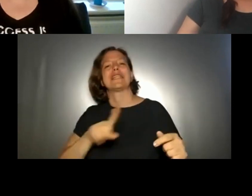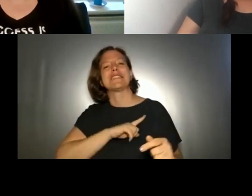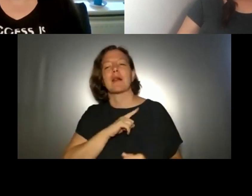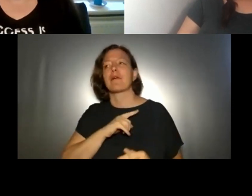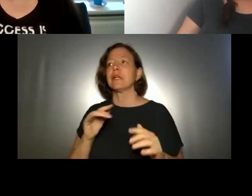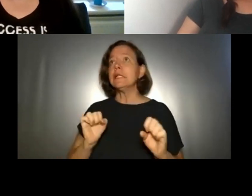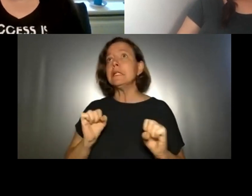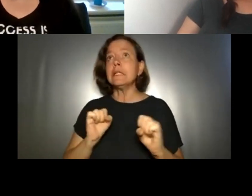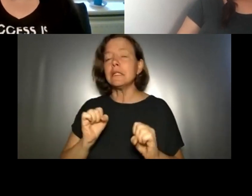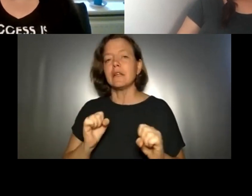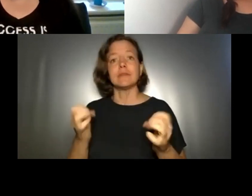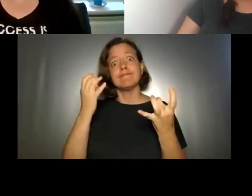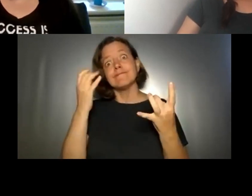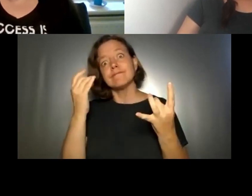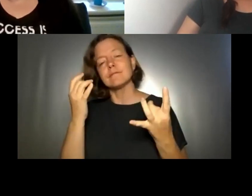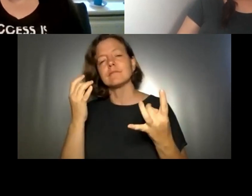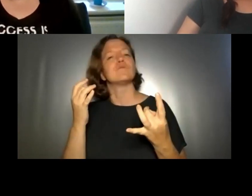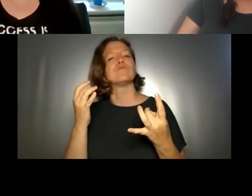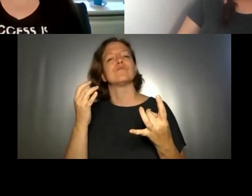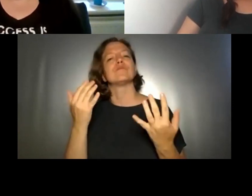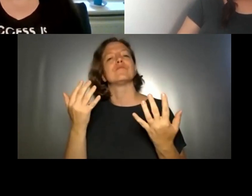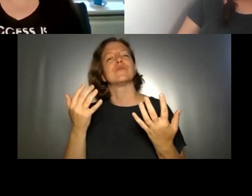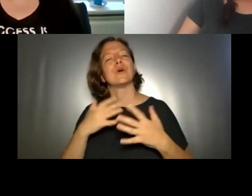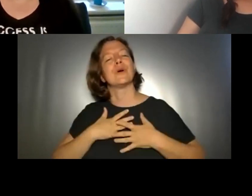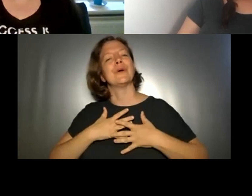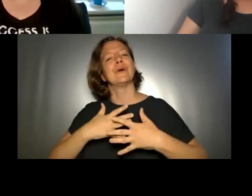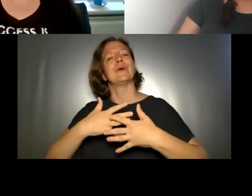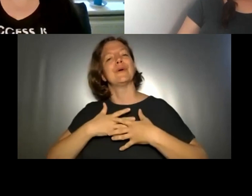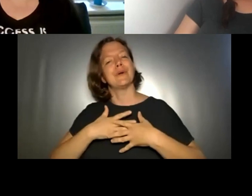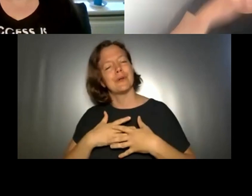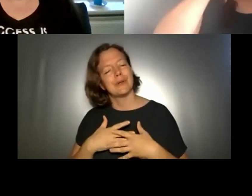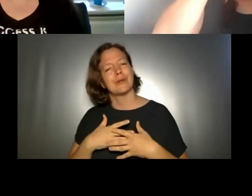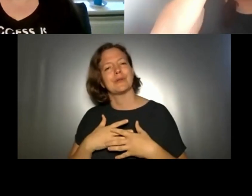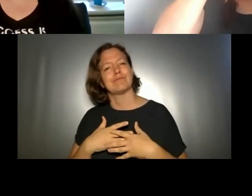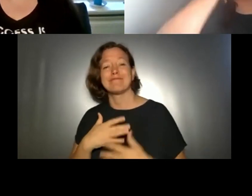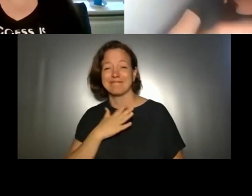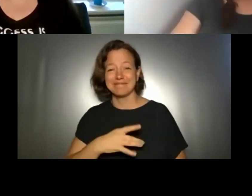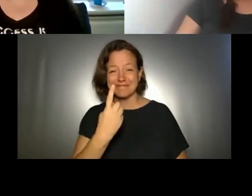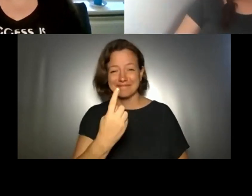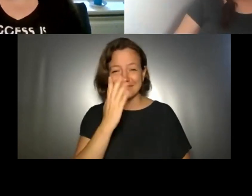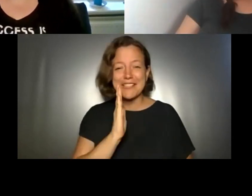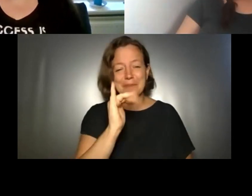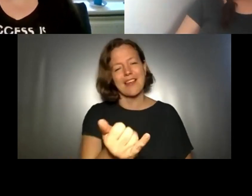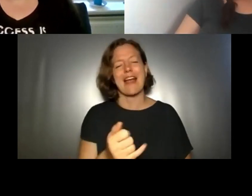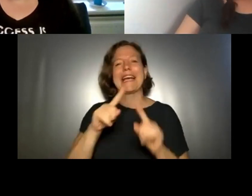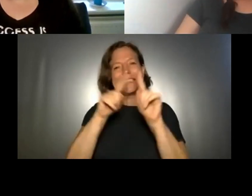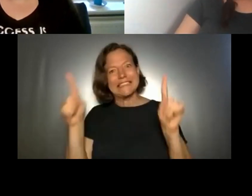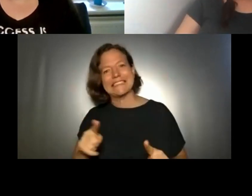So grab this extra cushion or this warm blanket, a cup of tea.